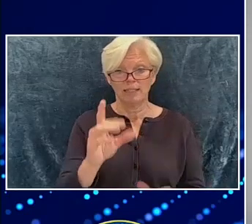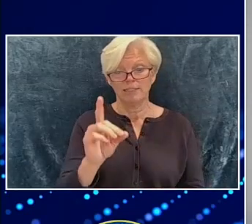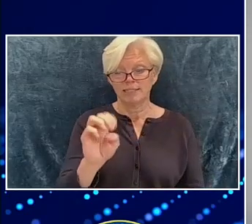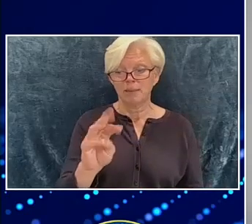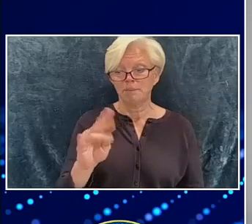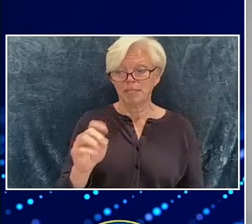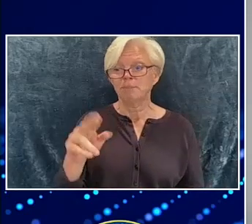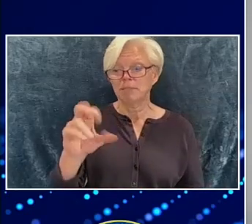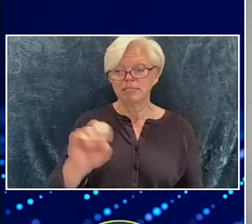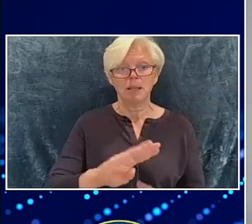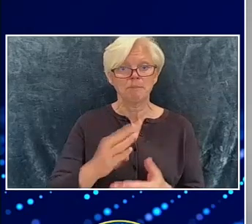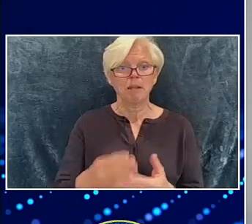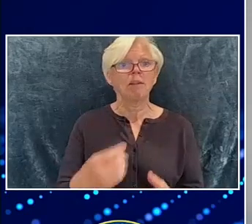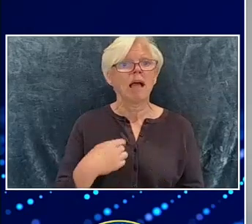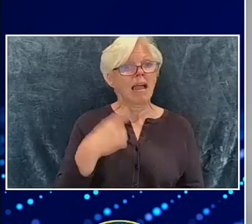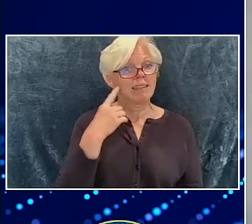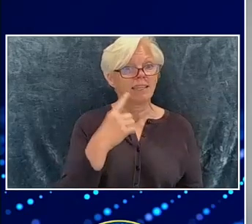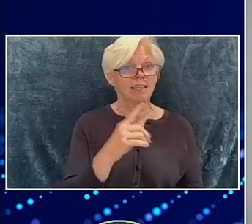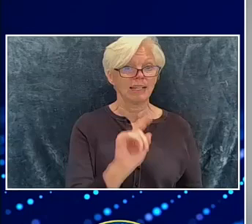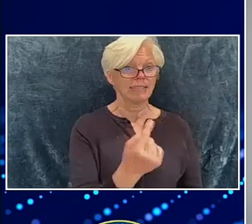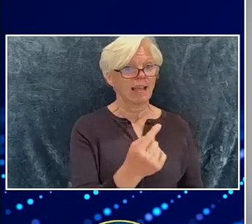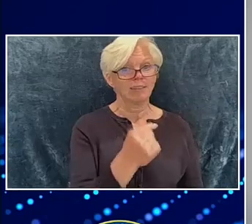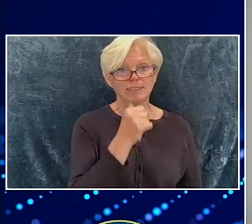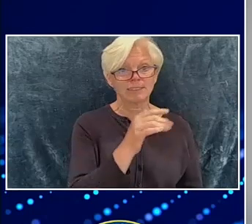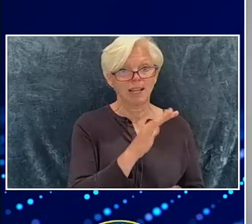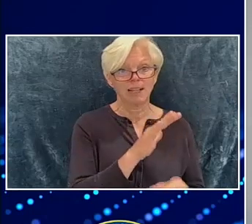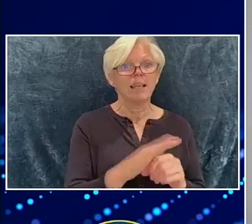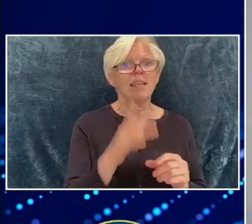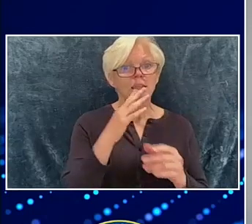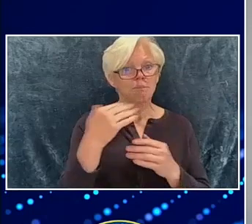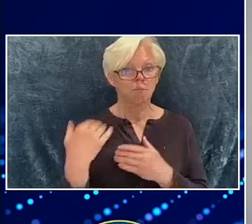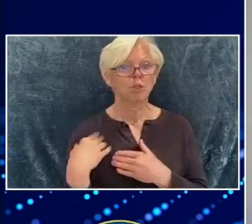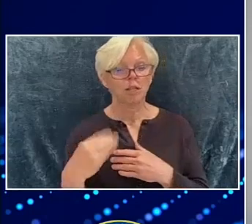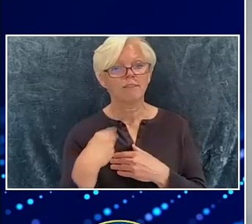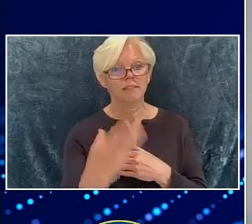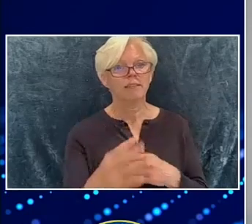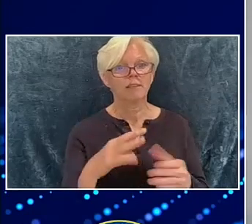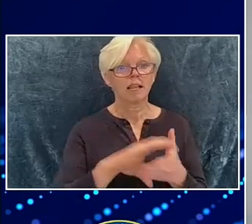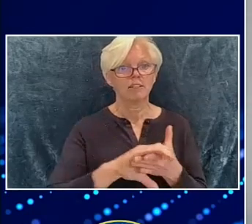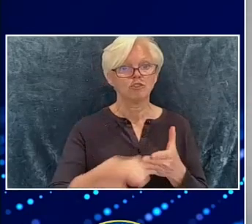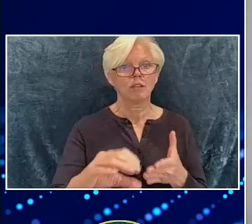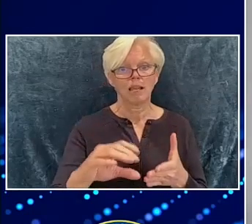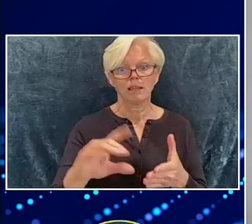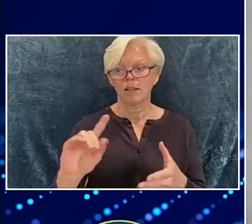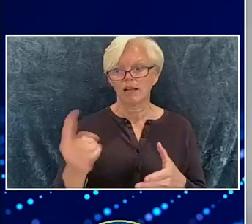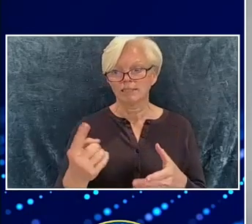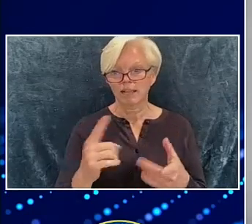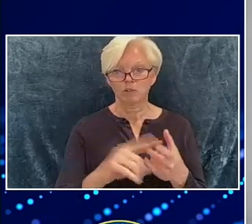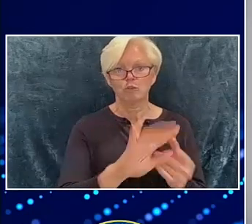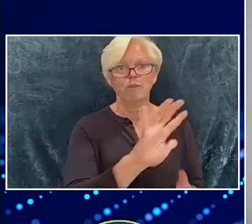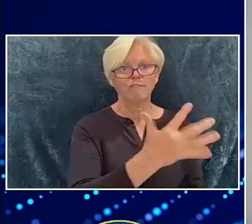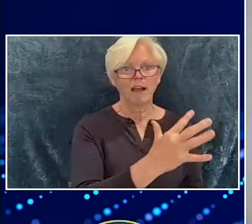enough. The burden of issuing checks for between $1 and, say, $5 and then chasing